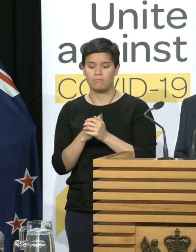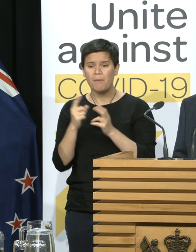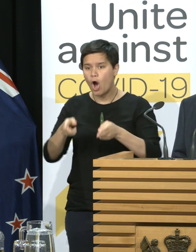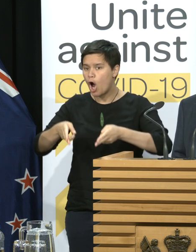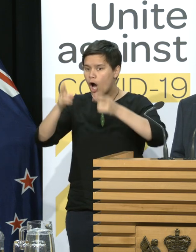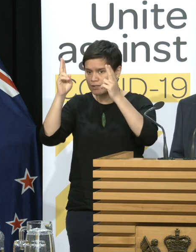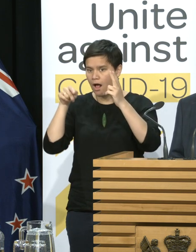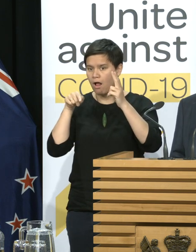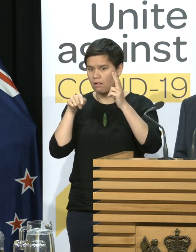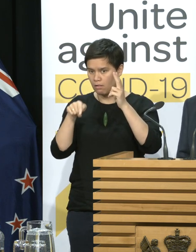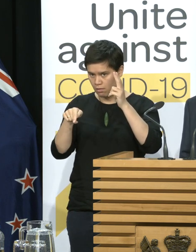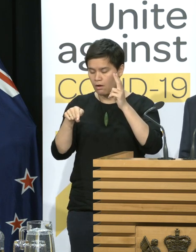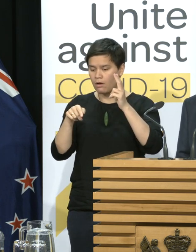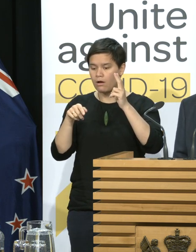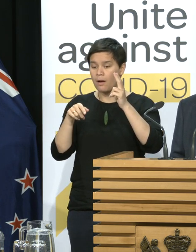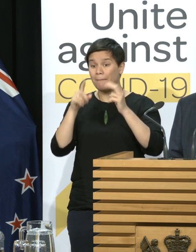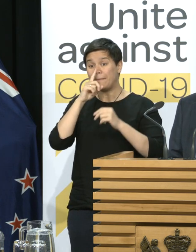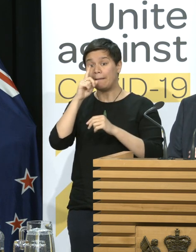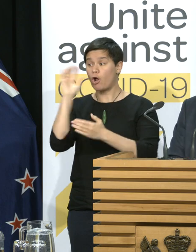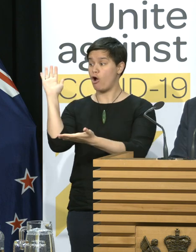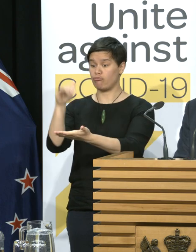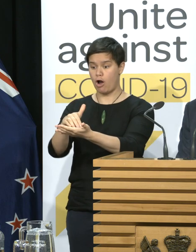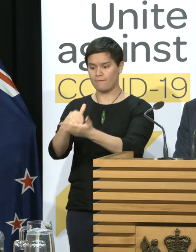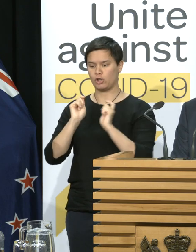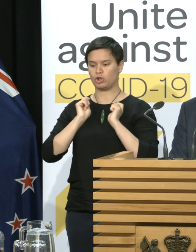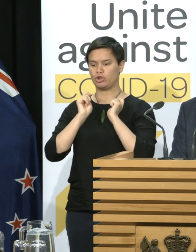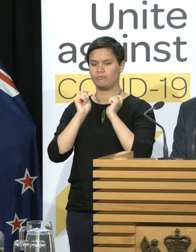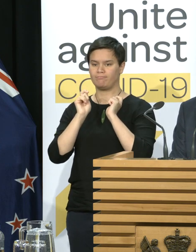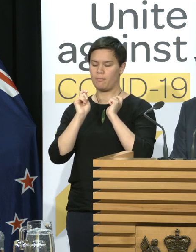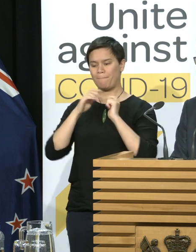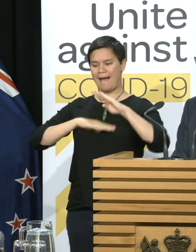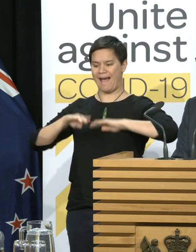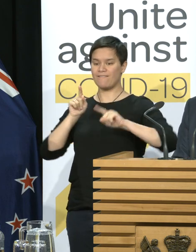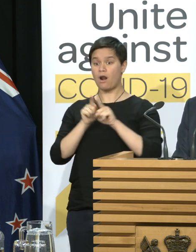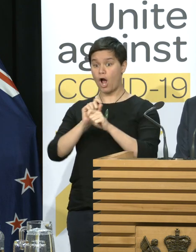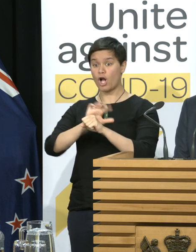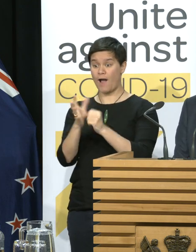Everyone is considered to have COVID until proven otherwise. The numbers for today, do you have them? I don't have the--